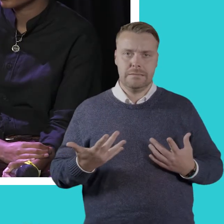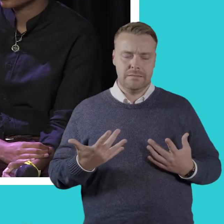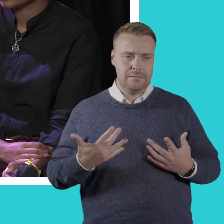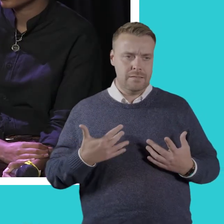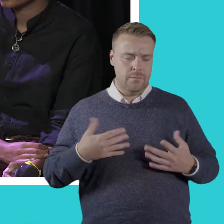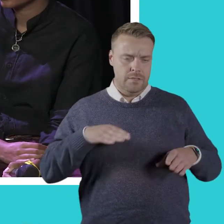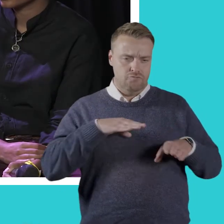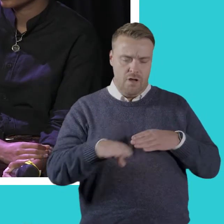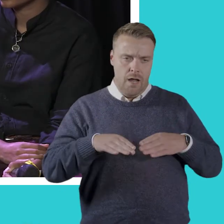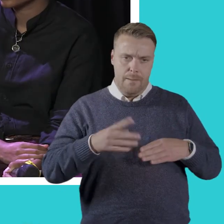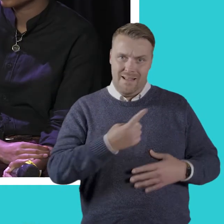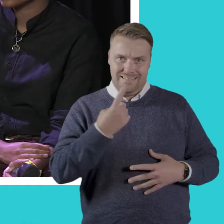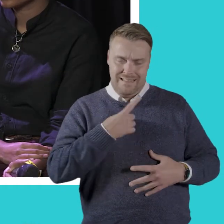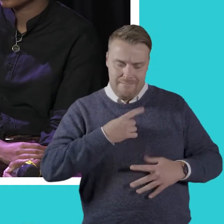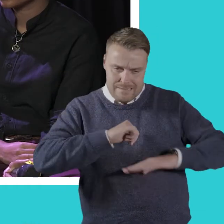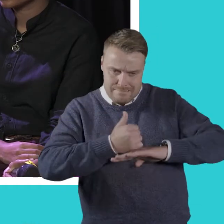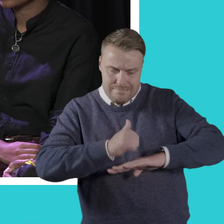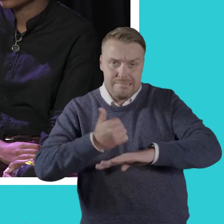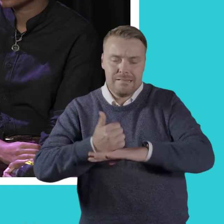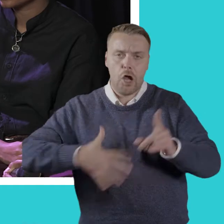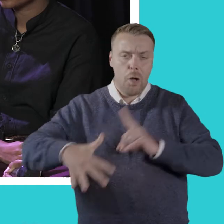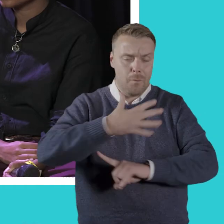that sense of community. But you know I think that can be something that's really challenging